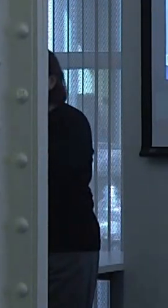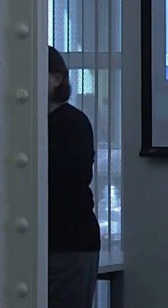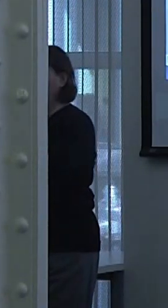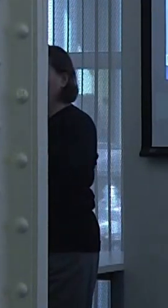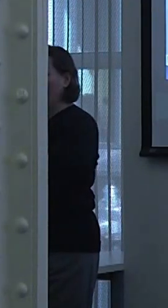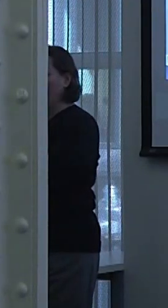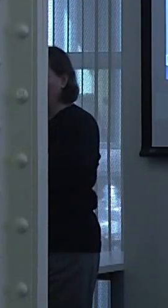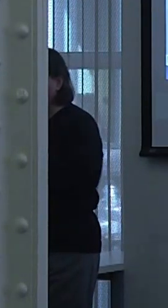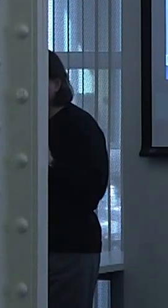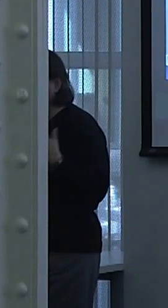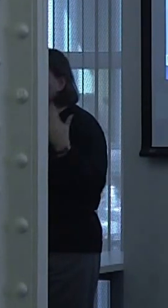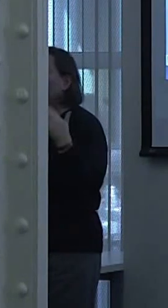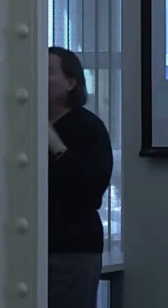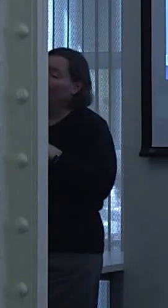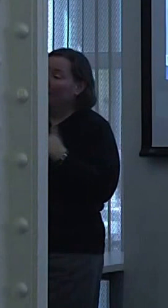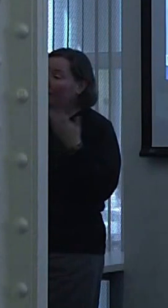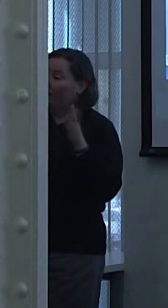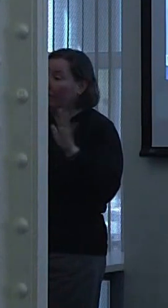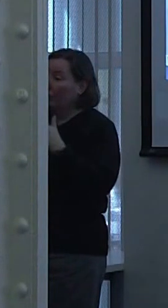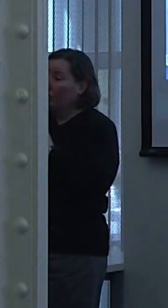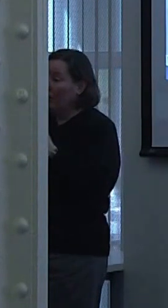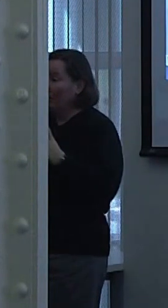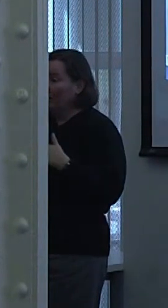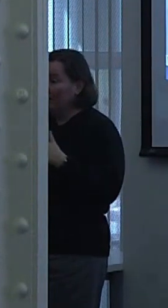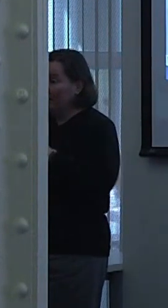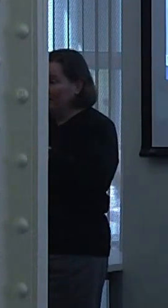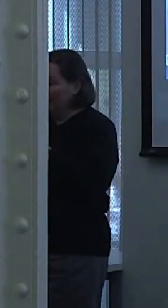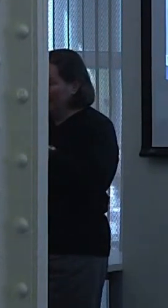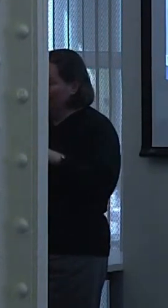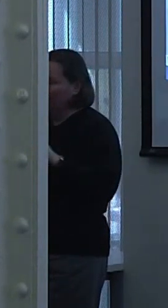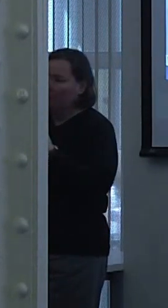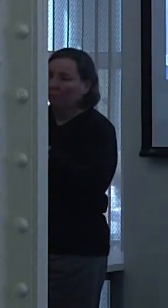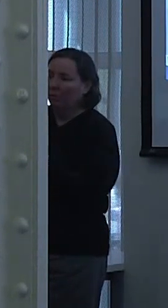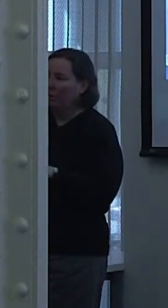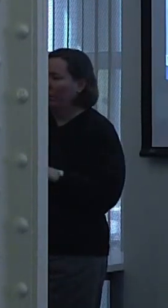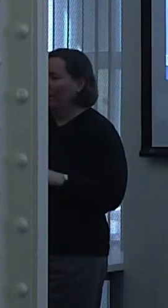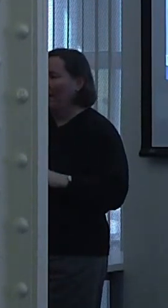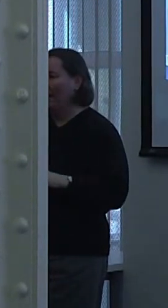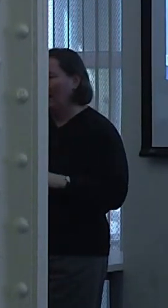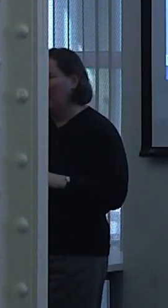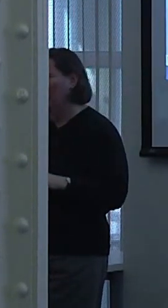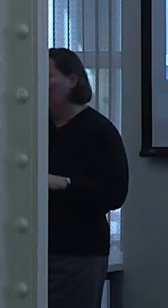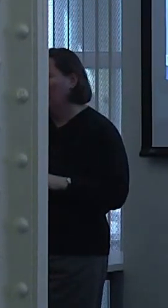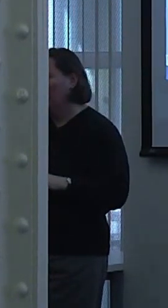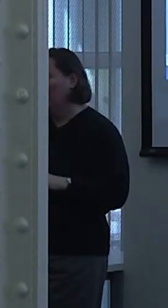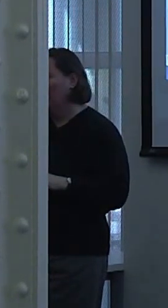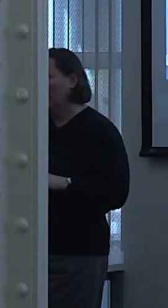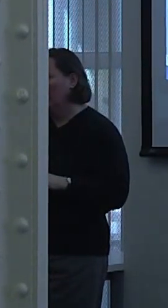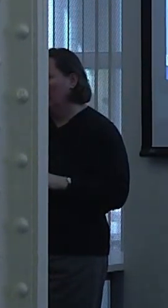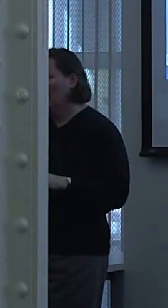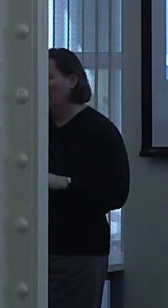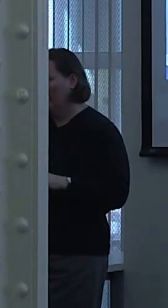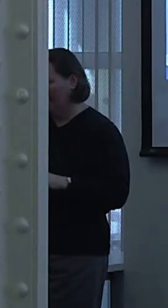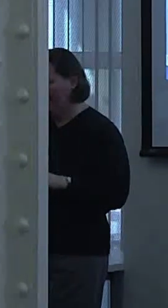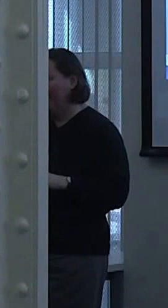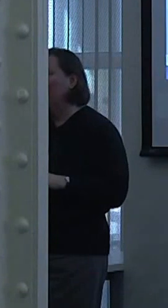So, I moved back to Tucson after graduating from San Francisco State and I did a lot of things in the community.